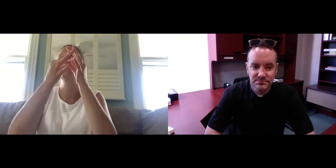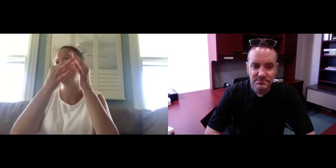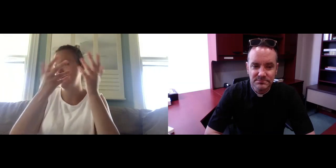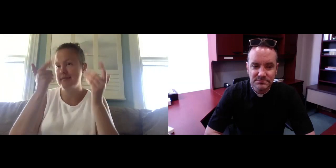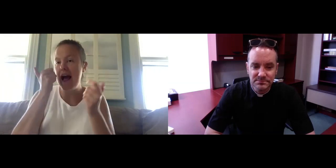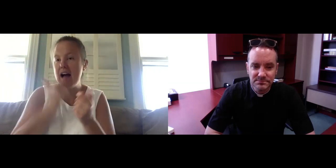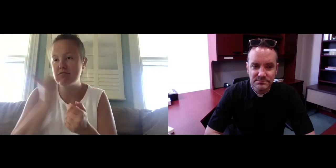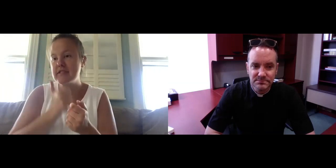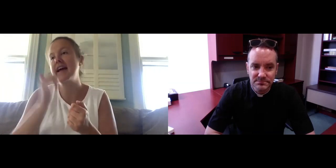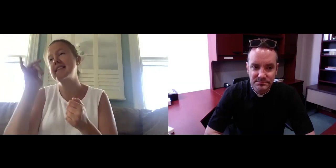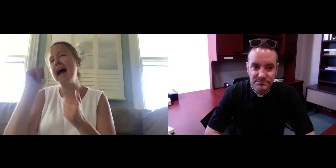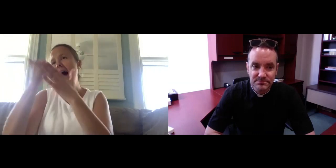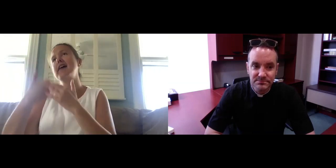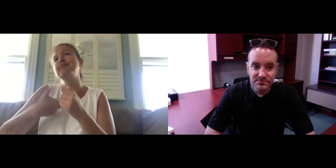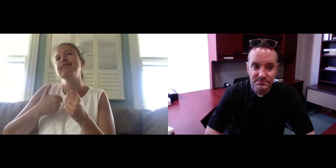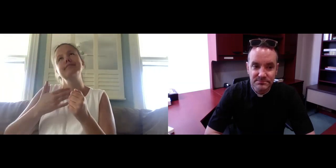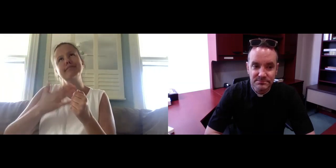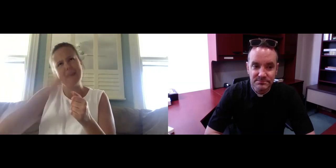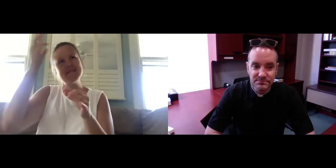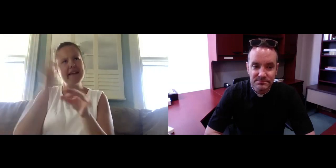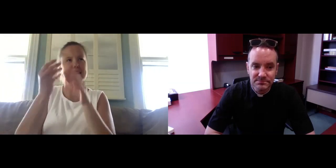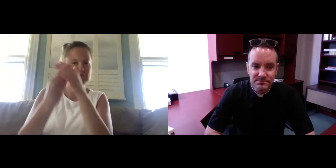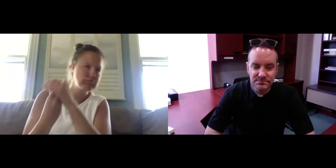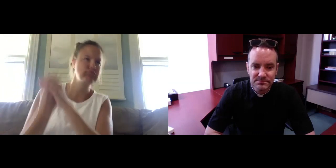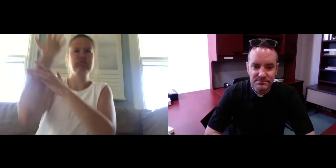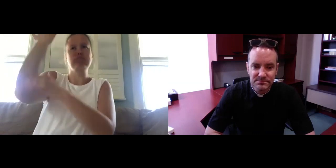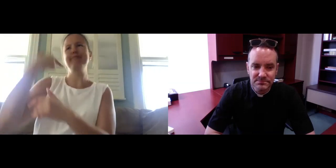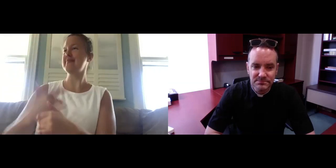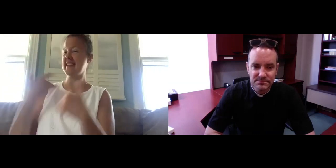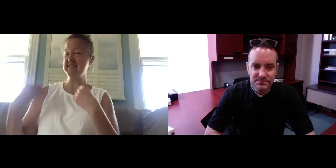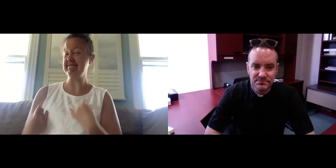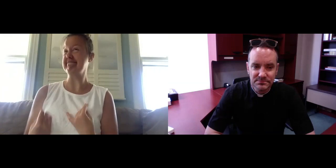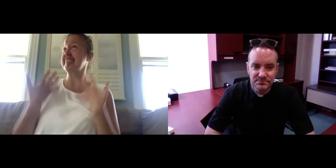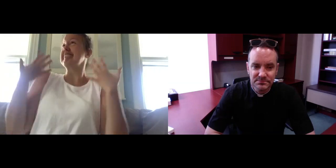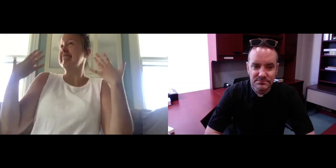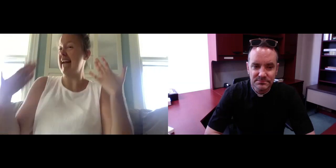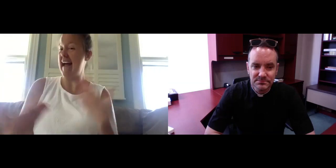do are sing songs, or pray the rosary, or go to daily Mass. Those things help me to